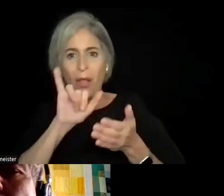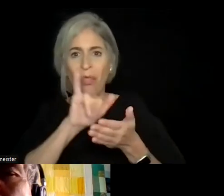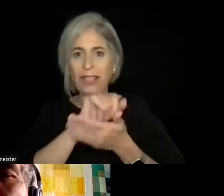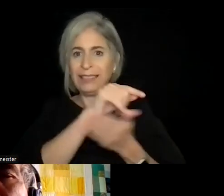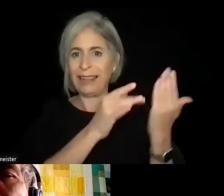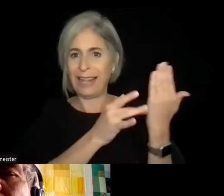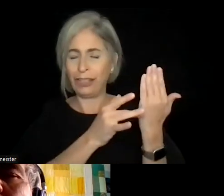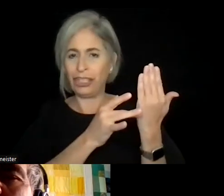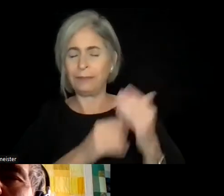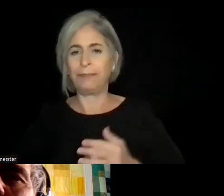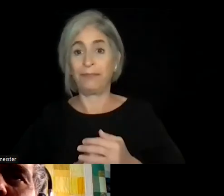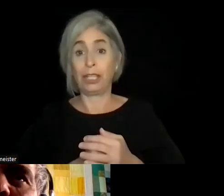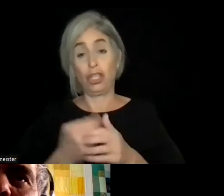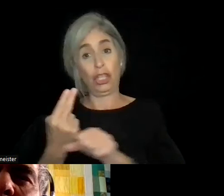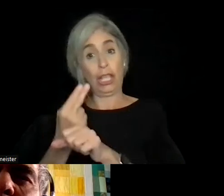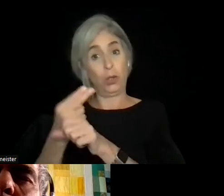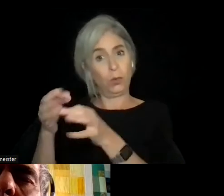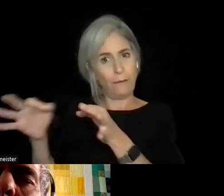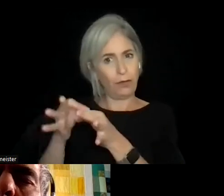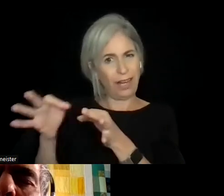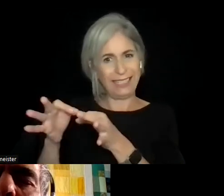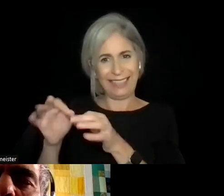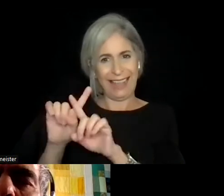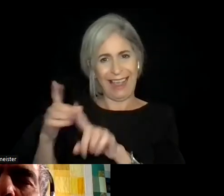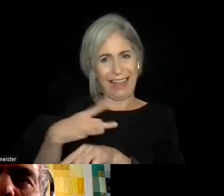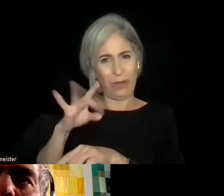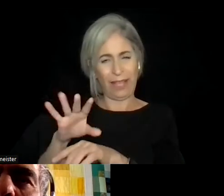reinvent the way we think about this stuff and talk